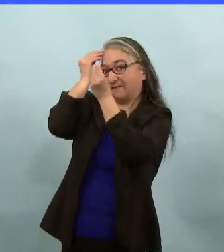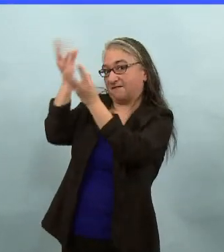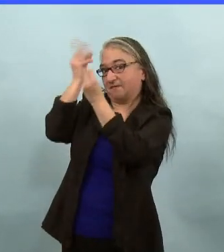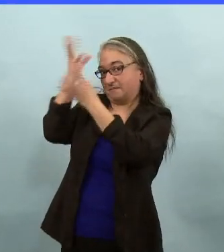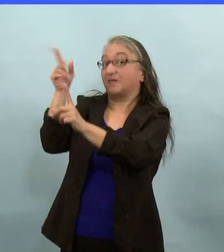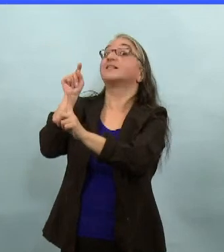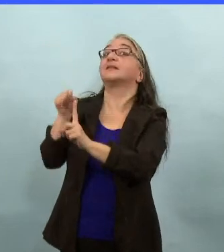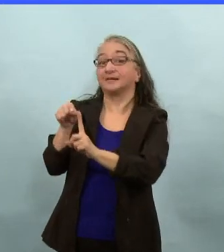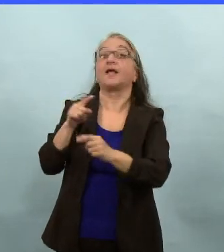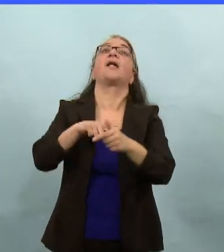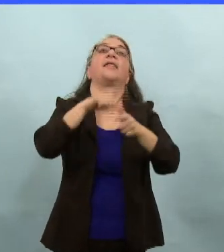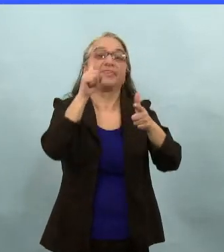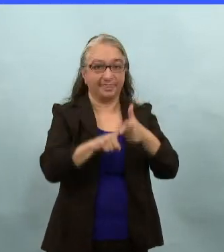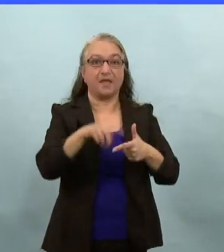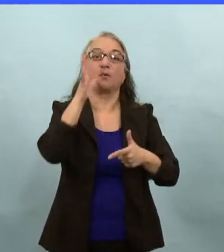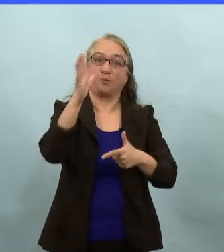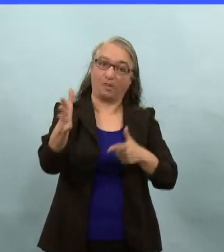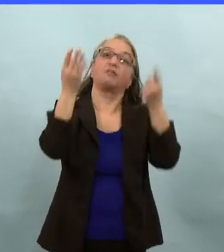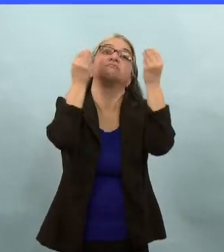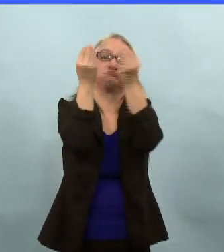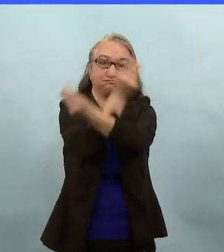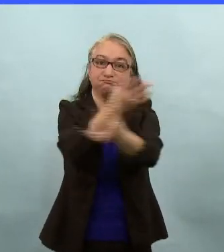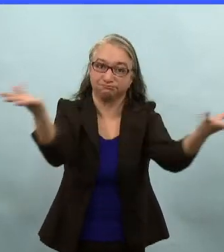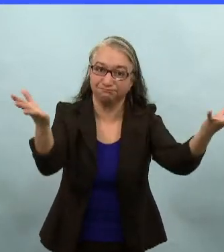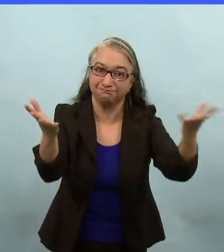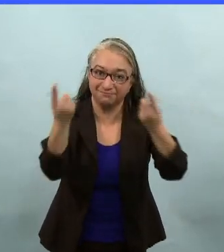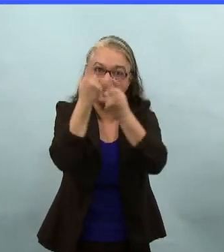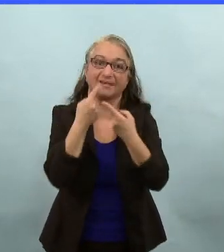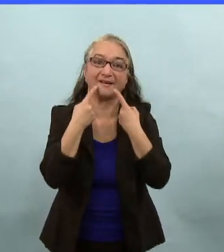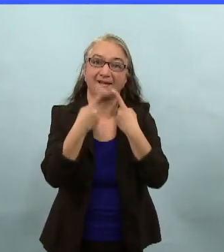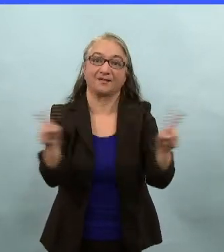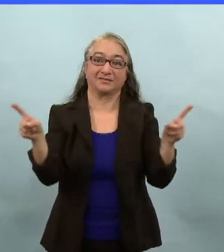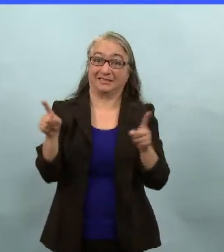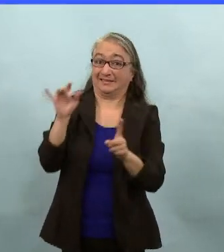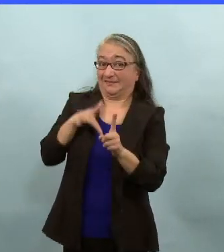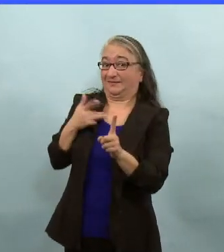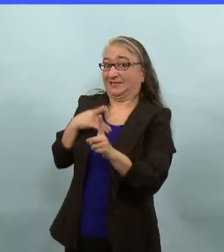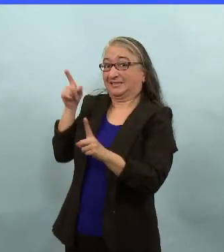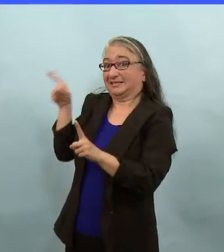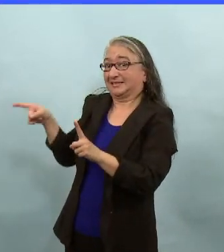valid legitimate information based on the most recent evidence that we have i think we should